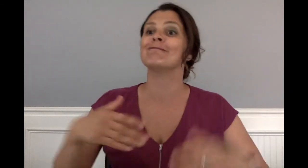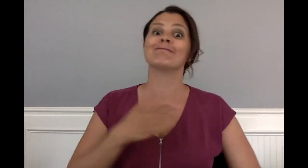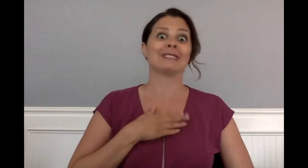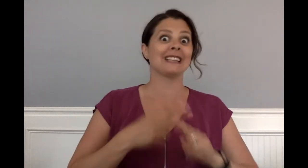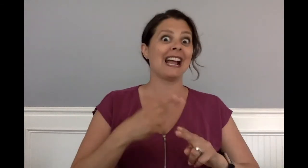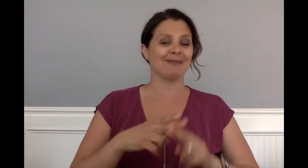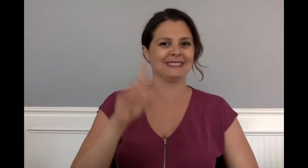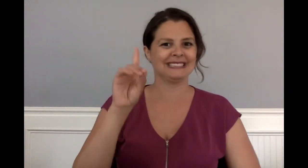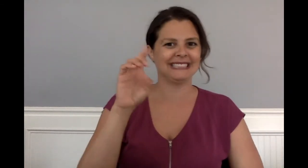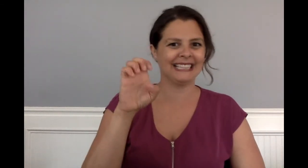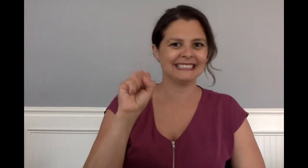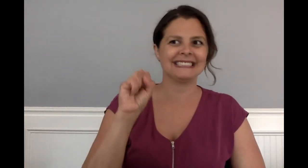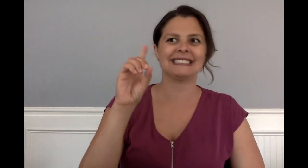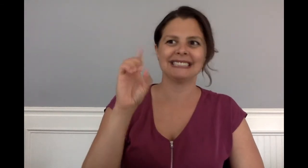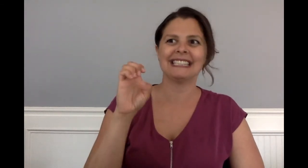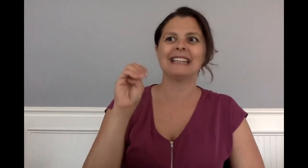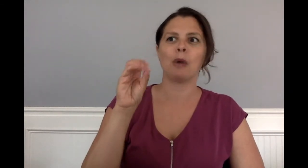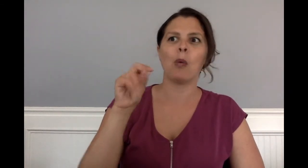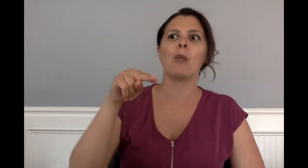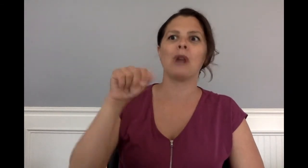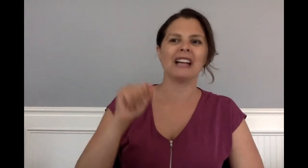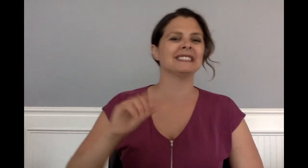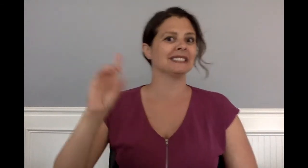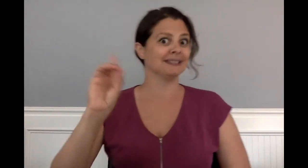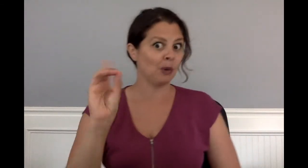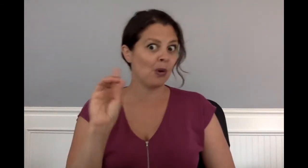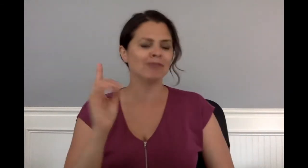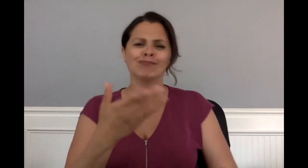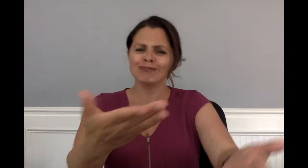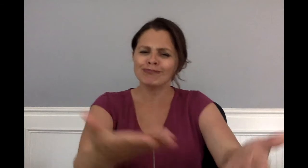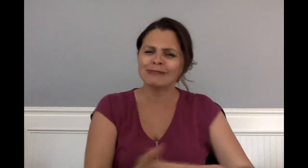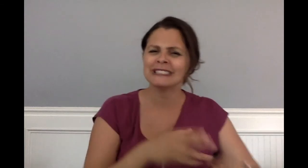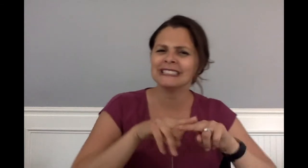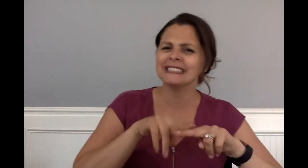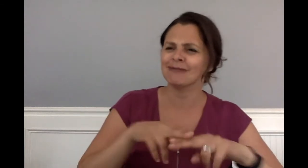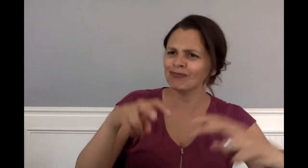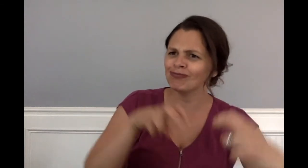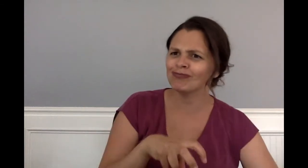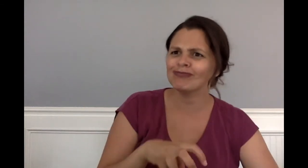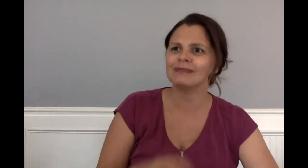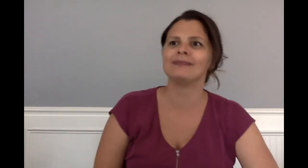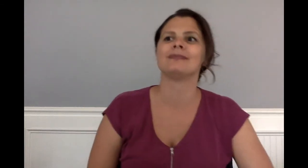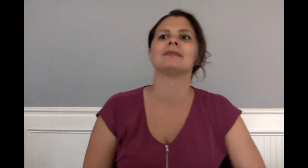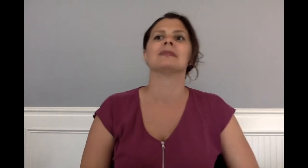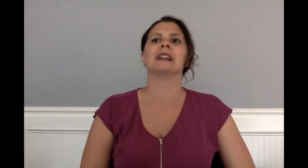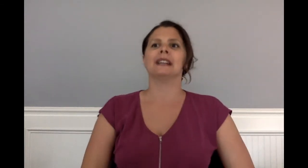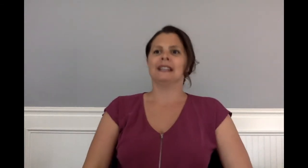My name is Desdemona. Please have a seat.”